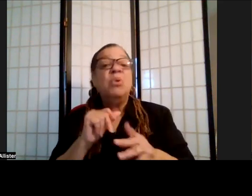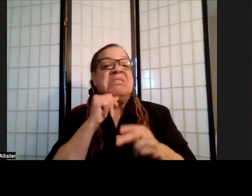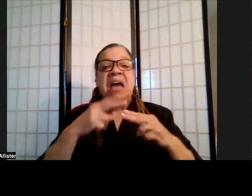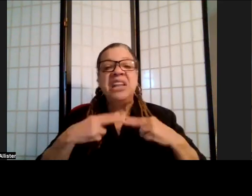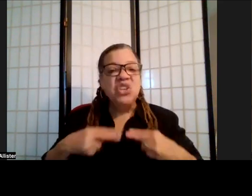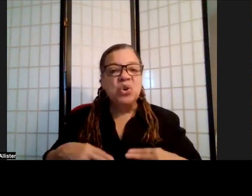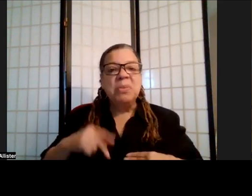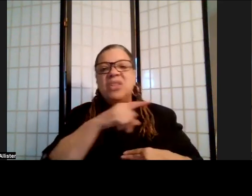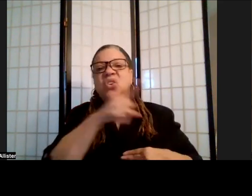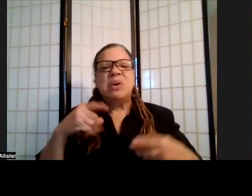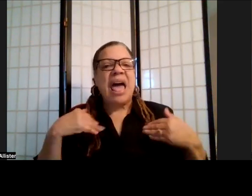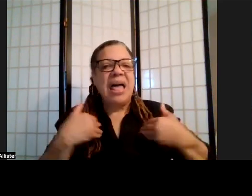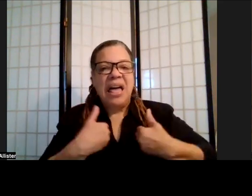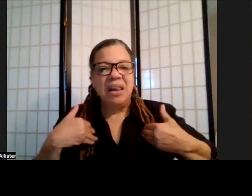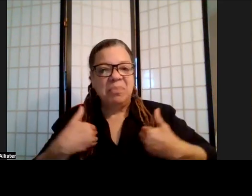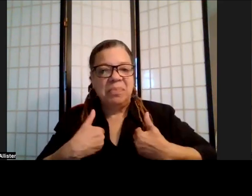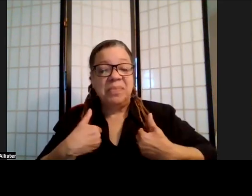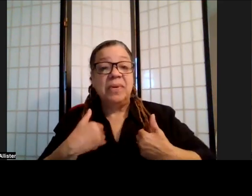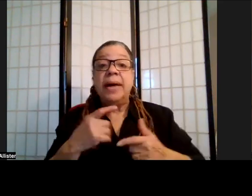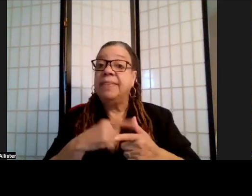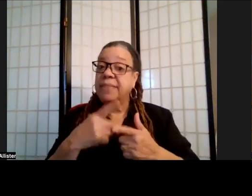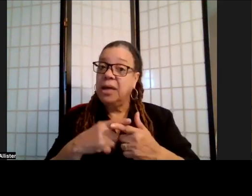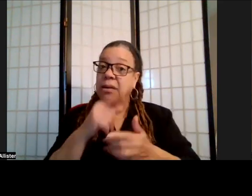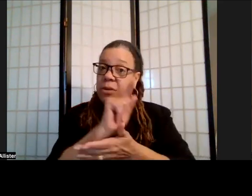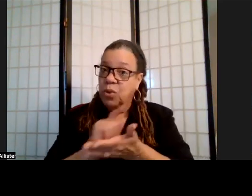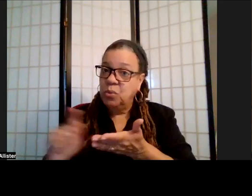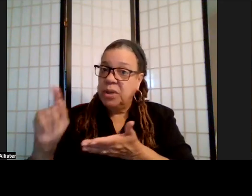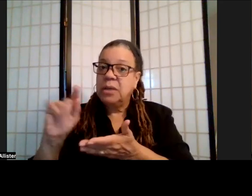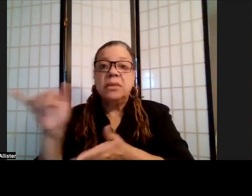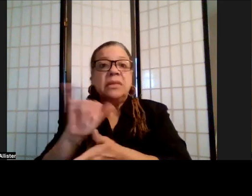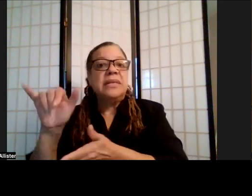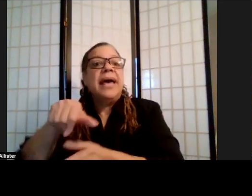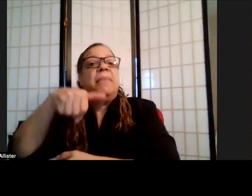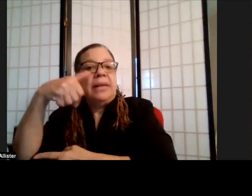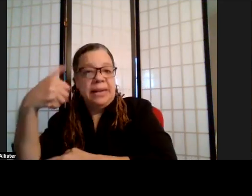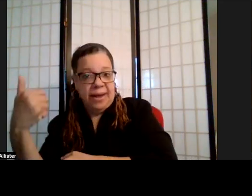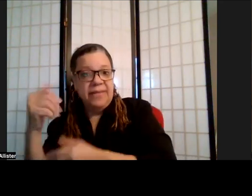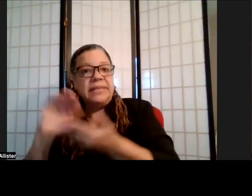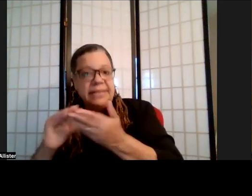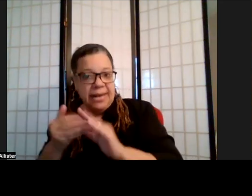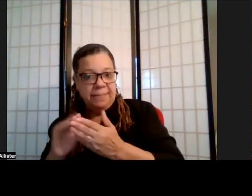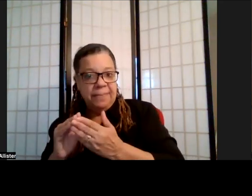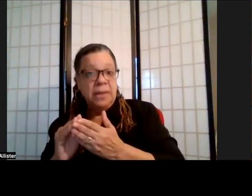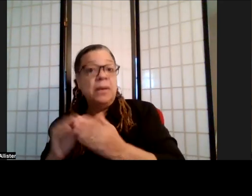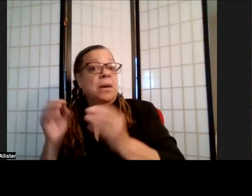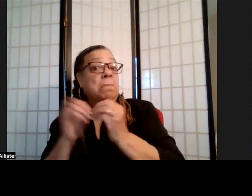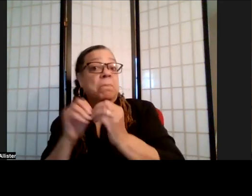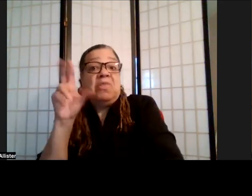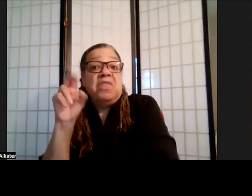A week later the same problem of a toxic cough syrup emerged in a neighborhood city-- in a neighboring city, this time claiming th e lives of more than 30 people. Again, the government,